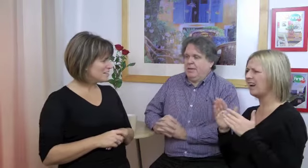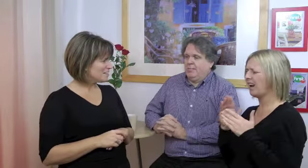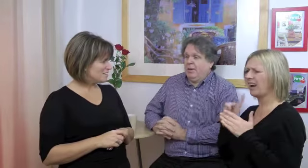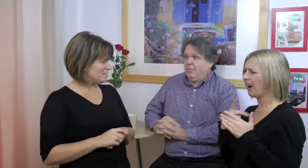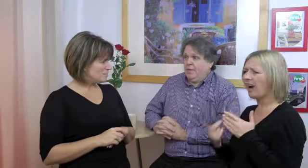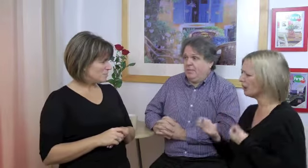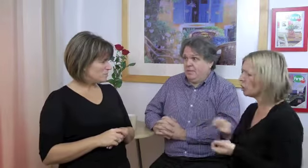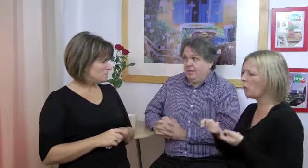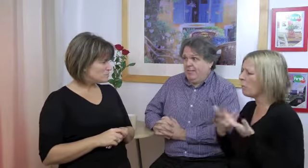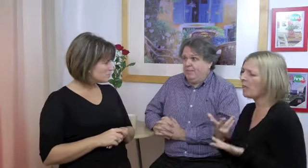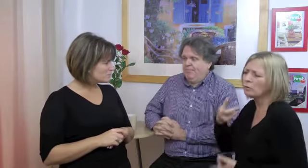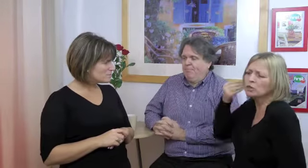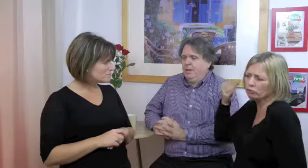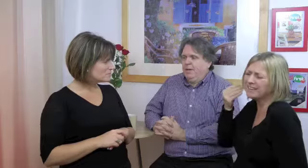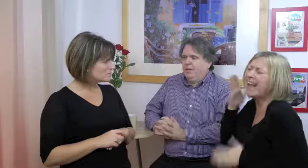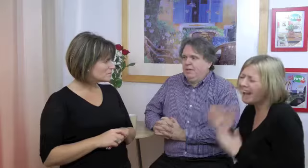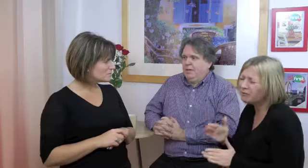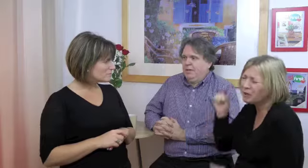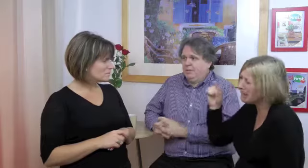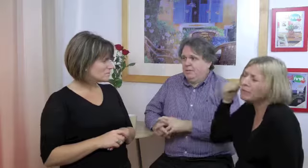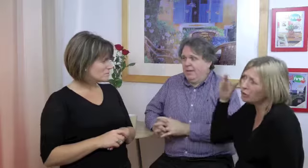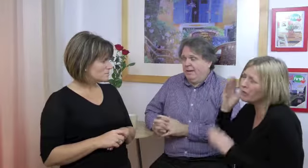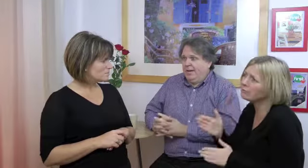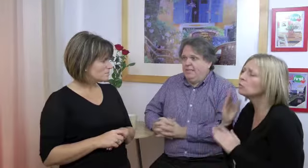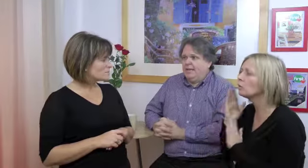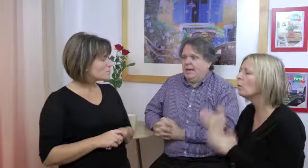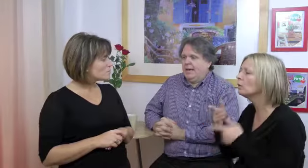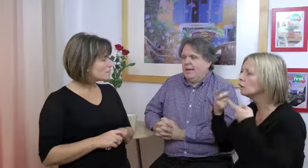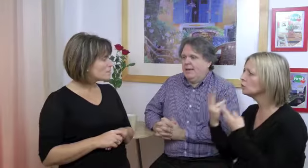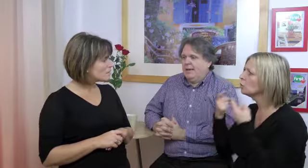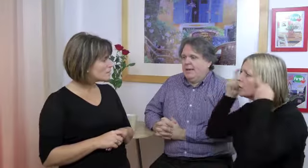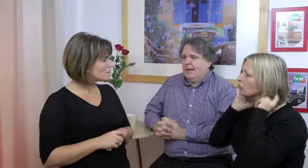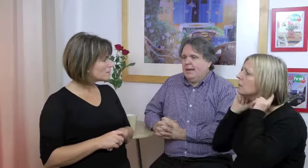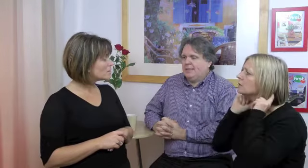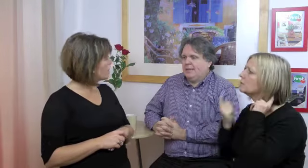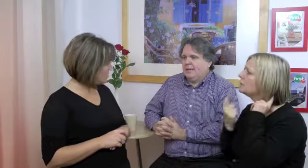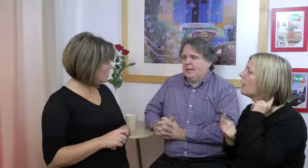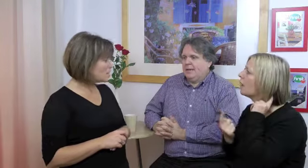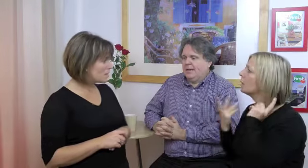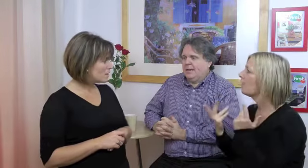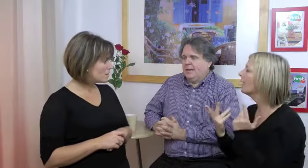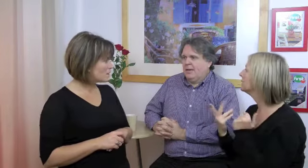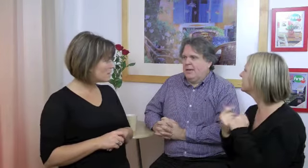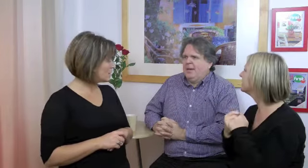play without some hearing, so he wears two hearing aids and has makeshift way of protecting